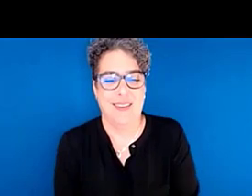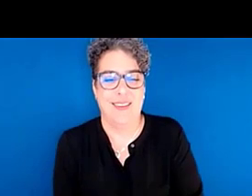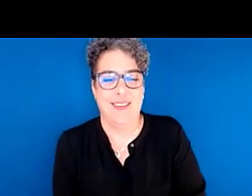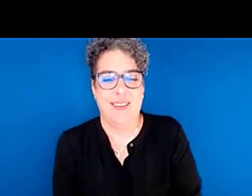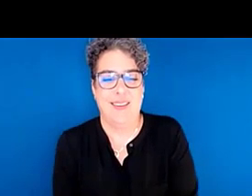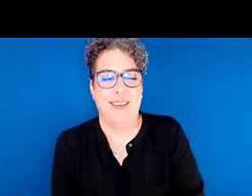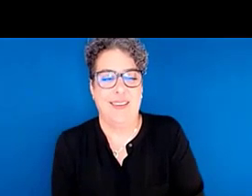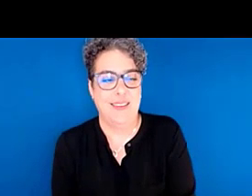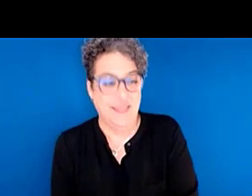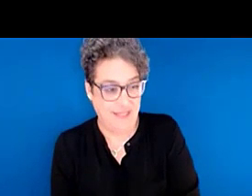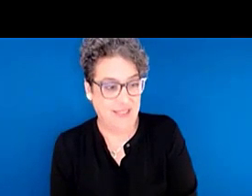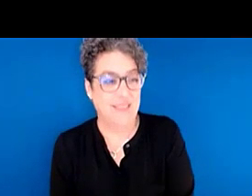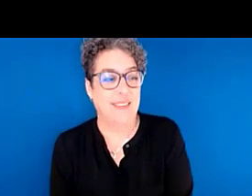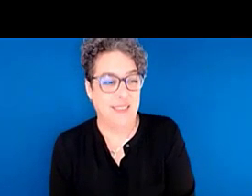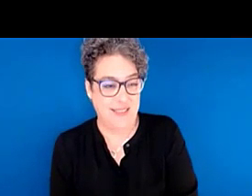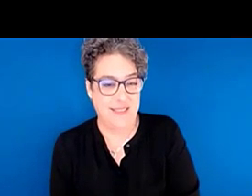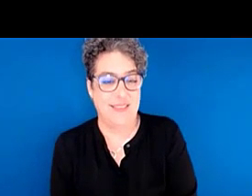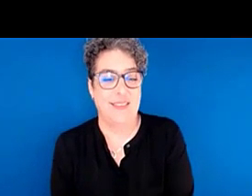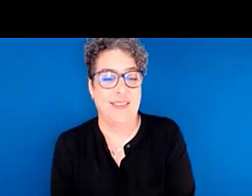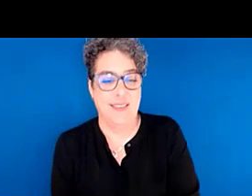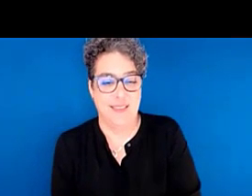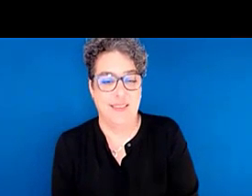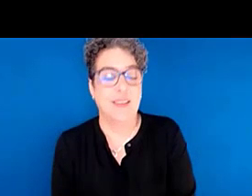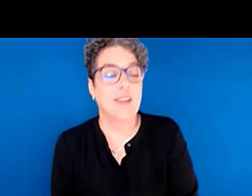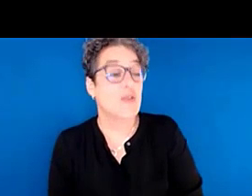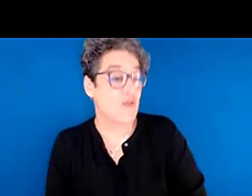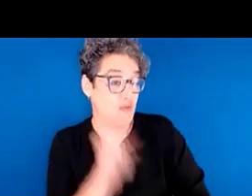Dr. Ranjini Ambalavanar: Very good. All of the above is ..